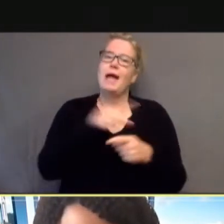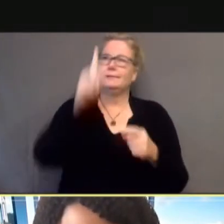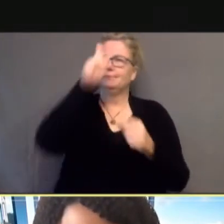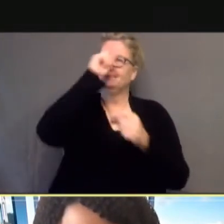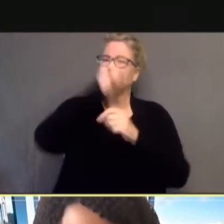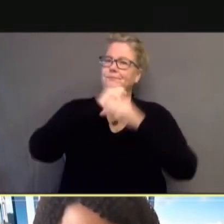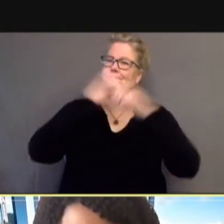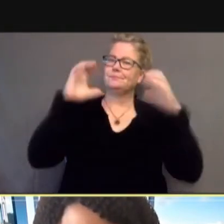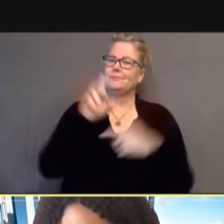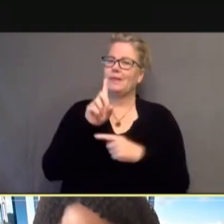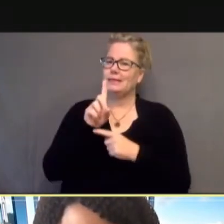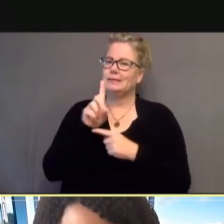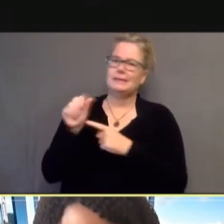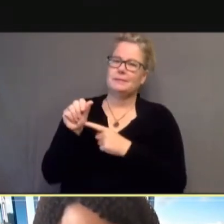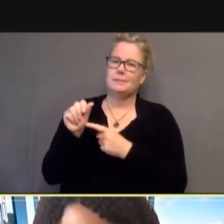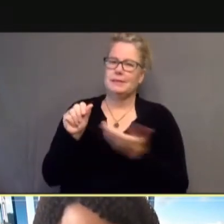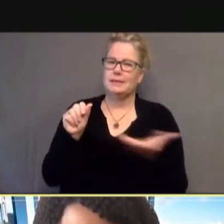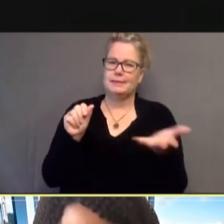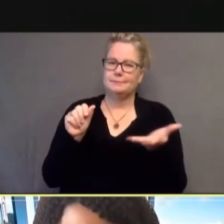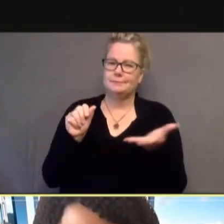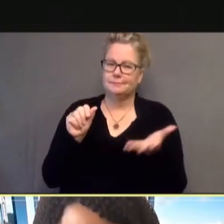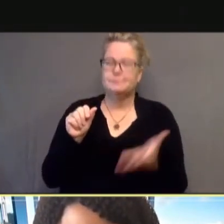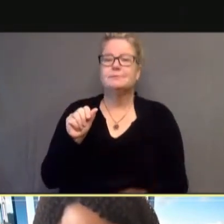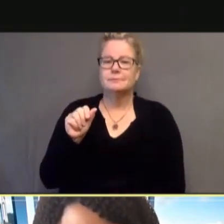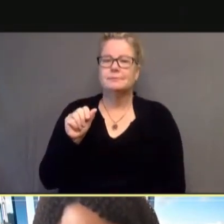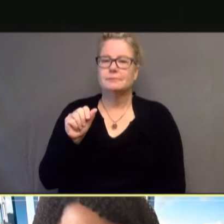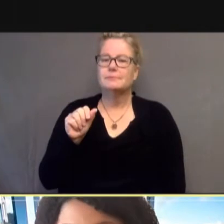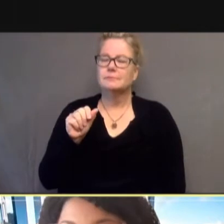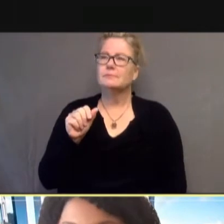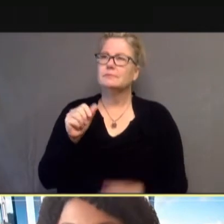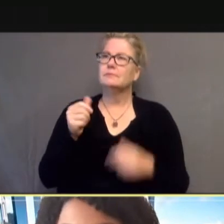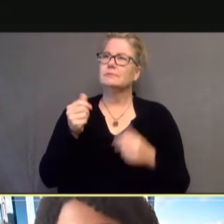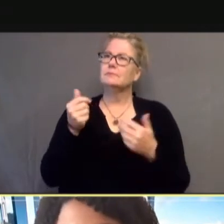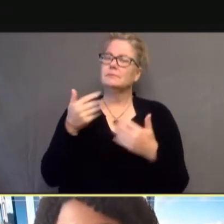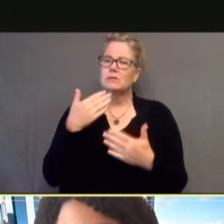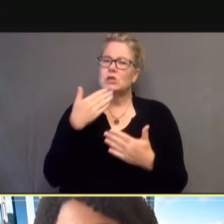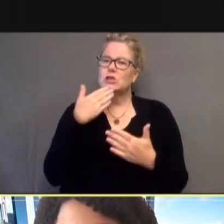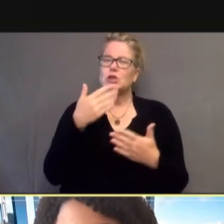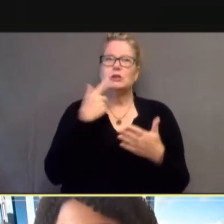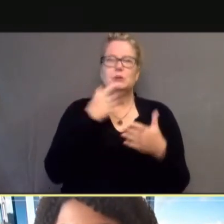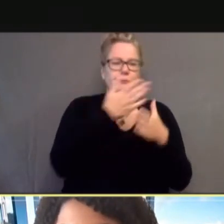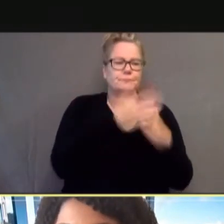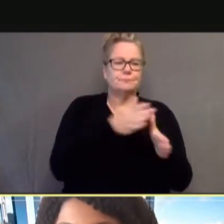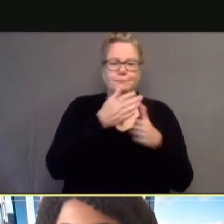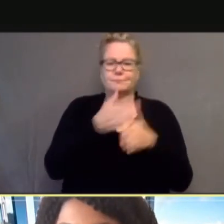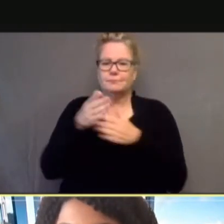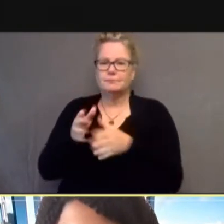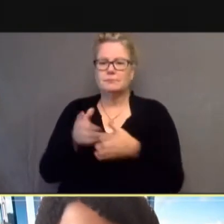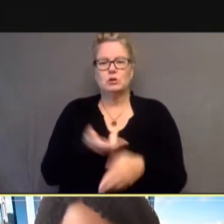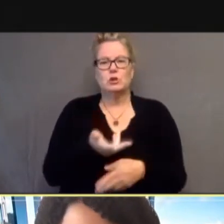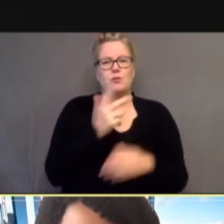you should think of them in terms of three categories, but only for a practical purpose.